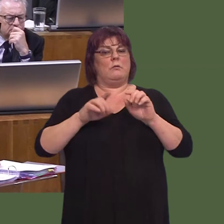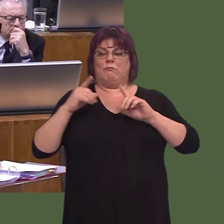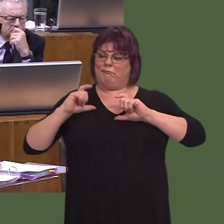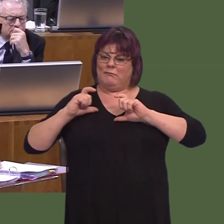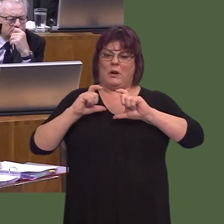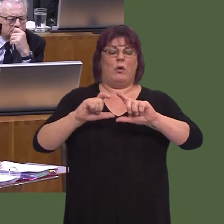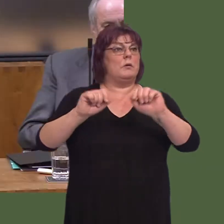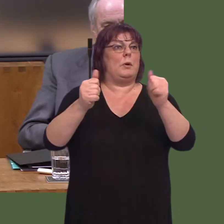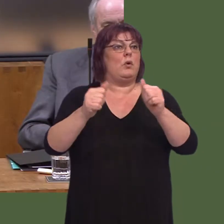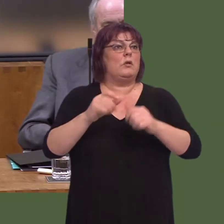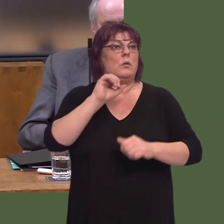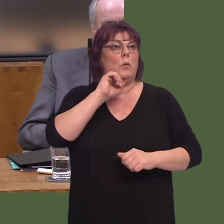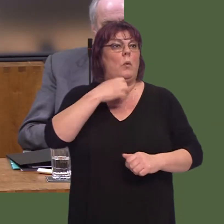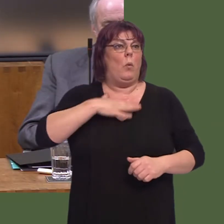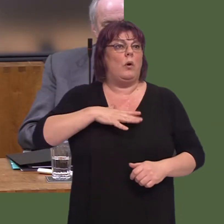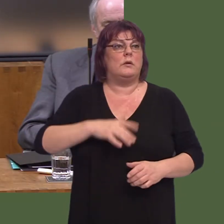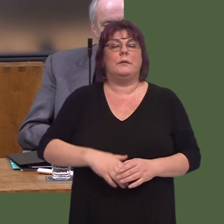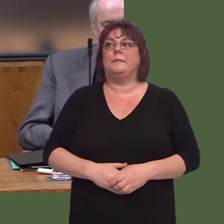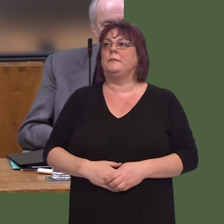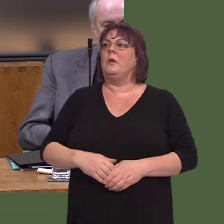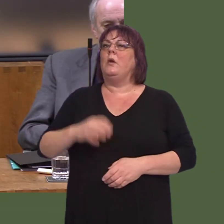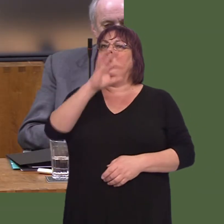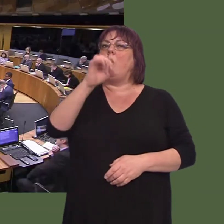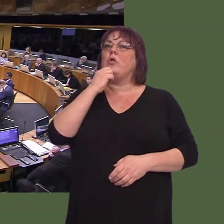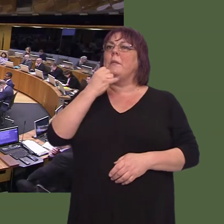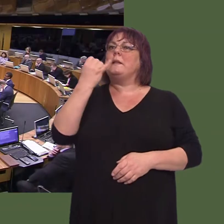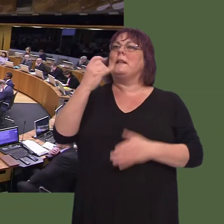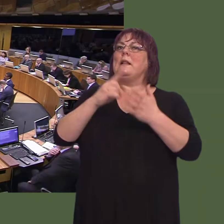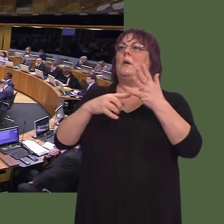service that currently exists. Lee Waters AM: 6.